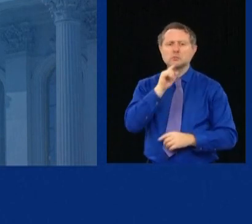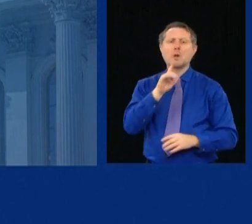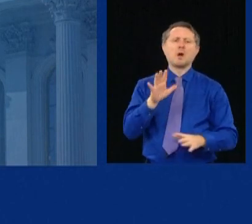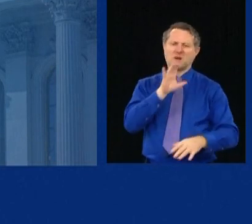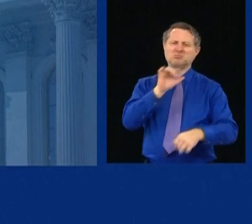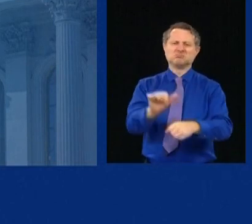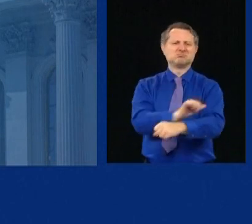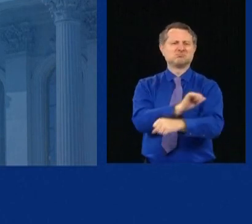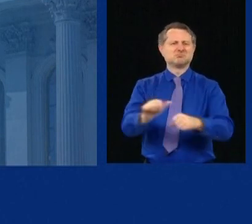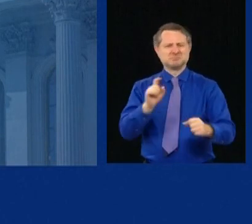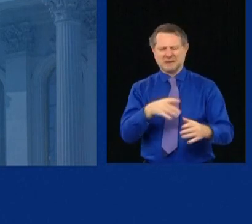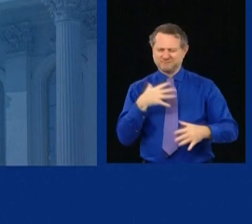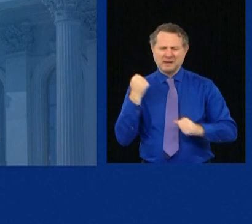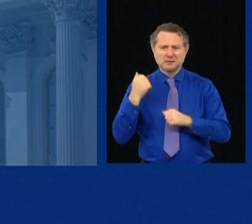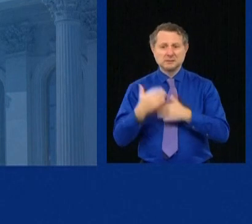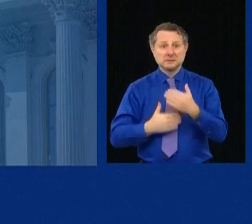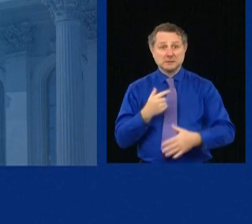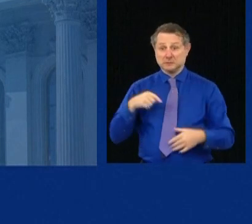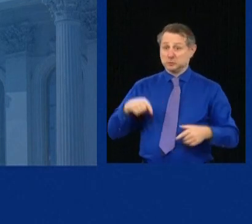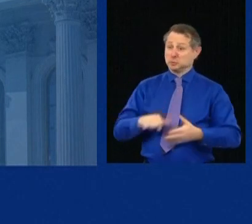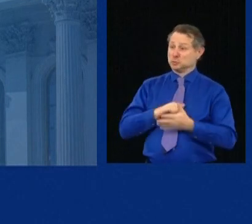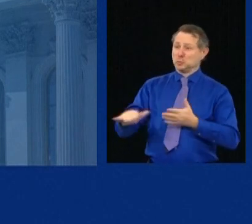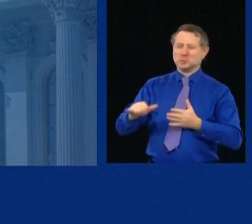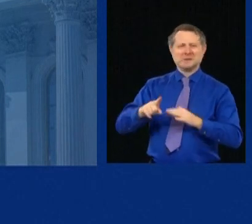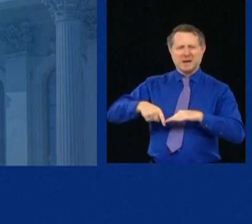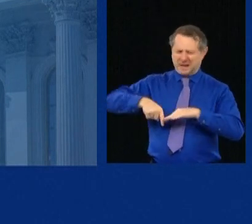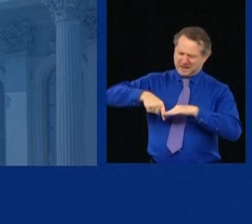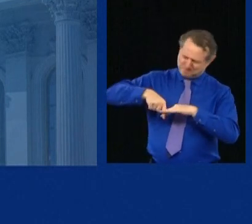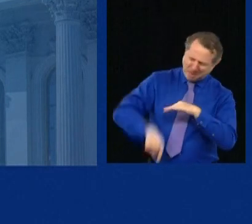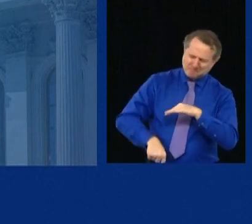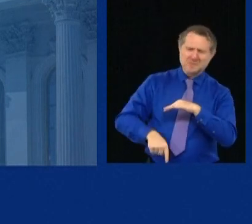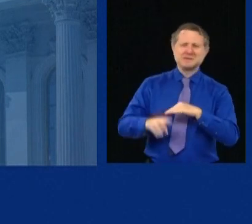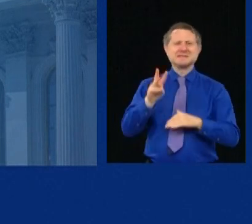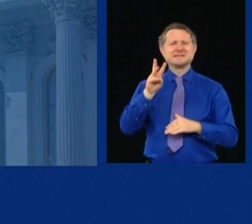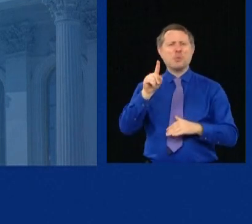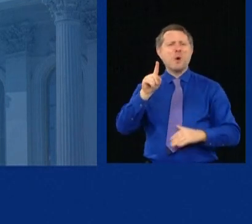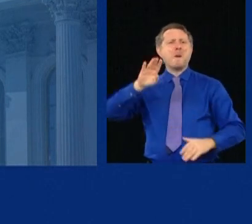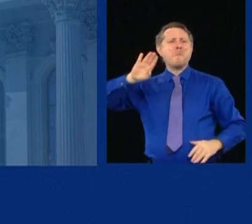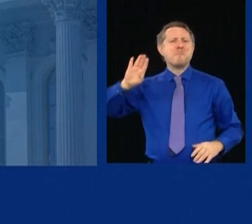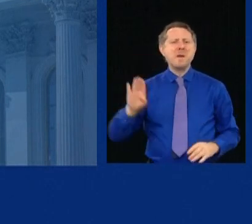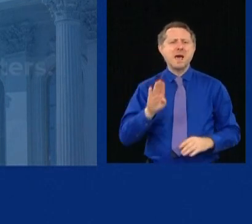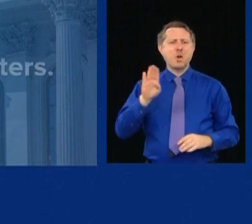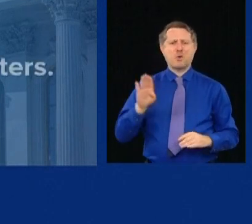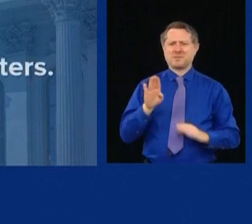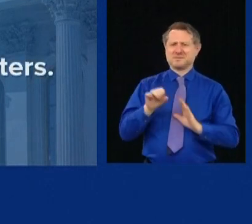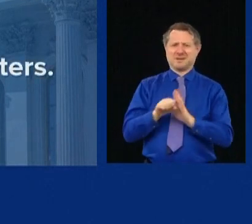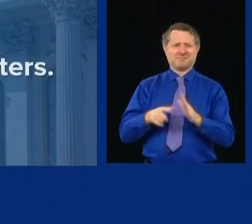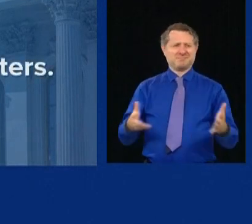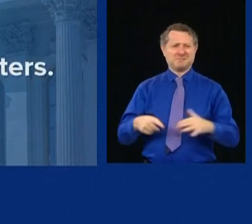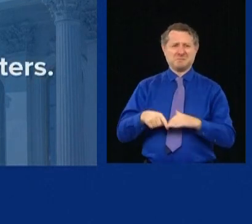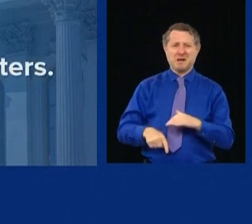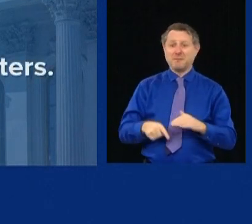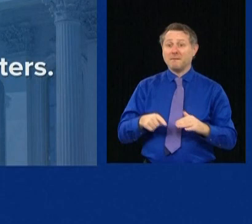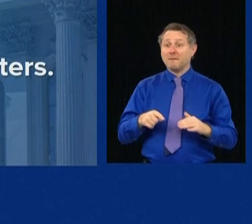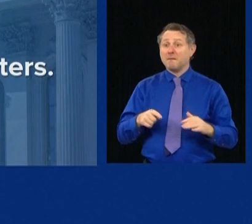WASHINGTON MUST ACT. IT MUST BE SMART. IT MUST BE FAST. NEW YORK STATE HAS A $61 BILLION